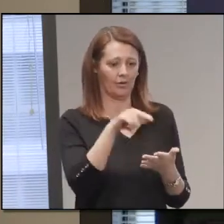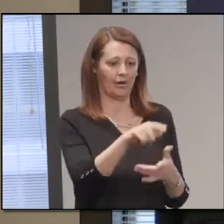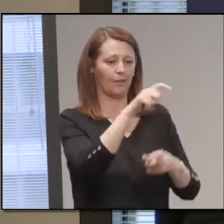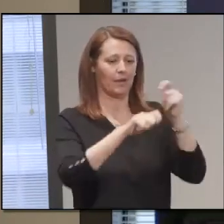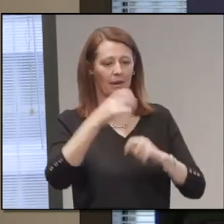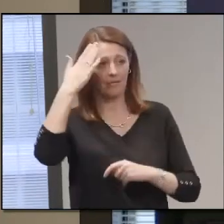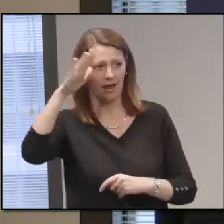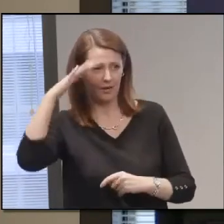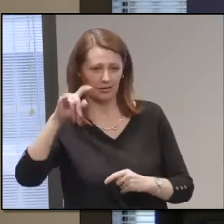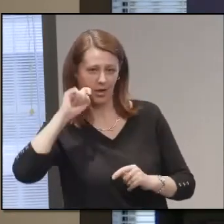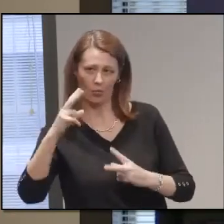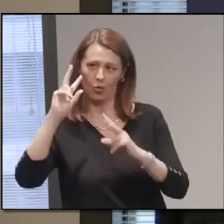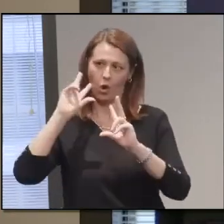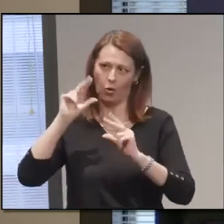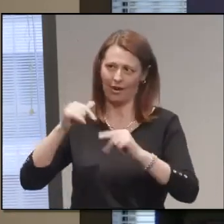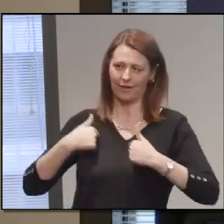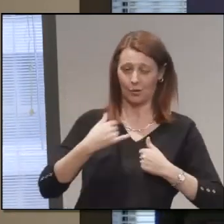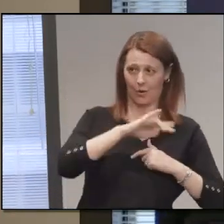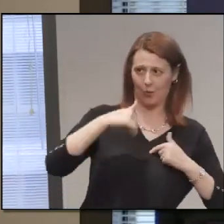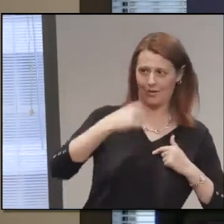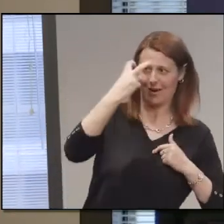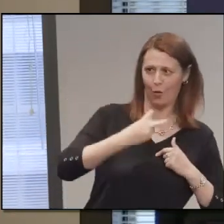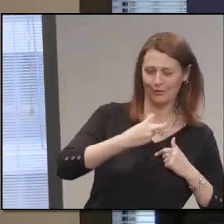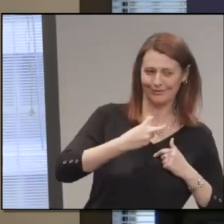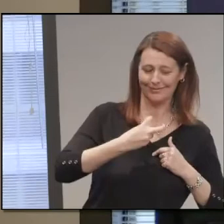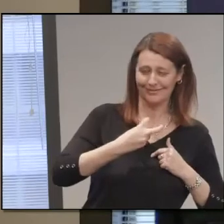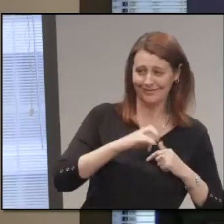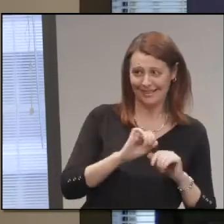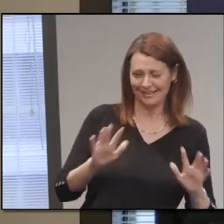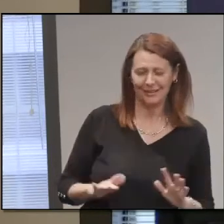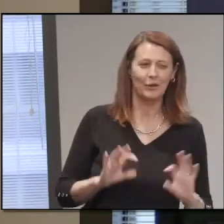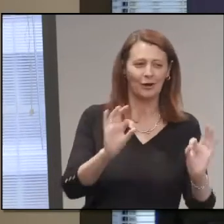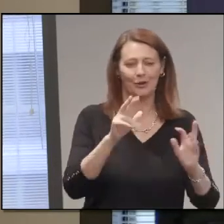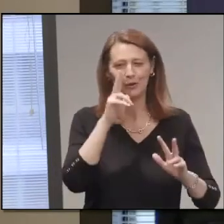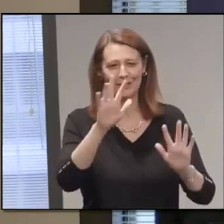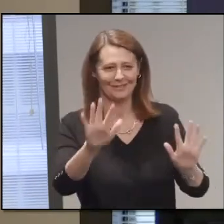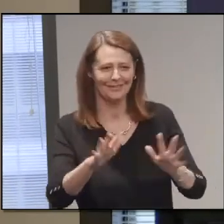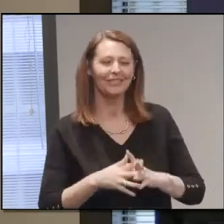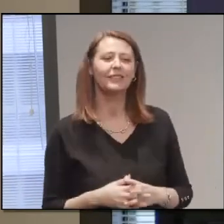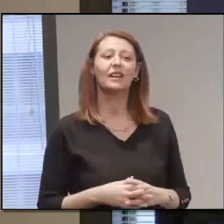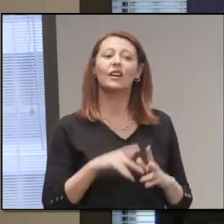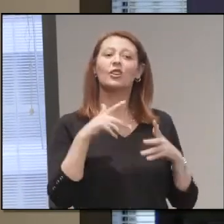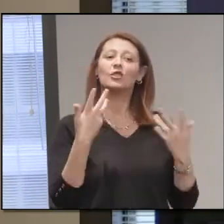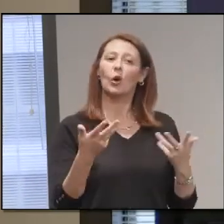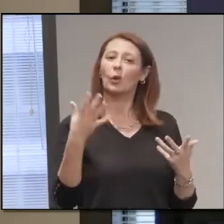going to look after us in older age, but clearly, no that's a joke, clearly we need to take all the